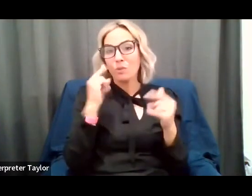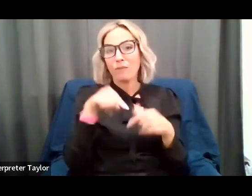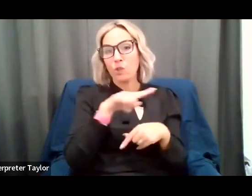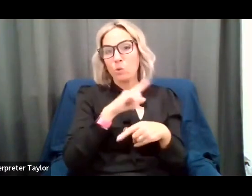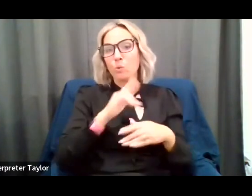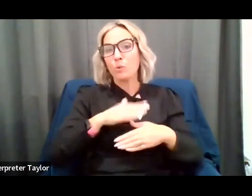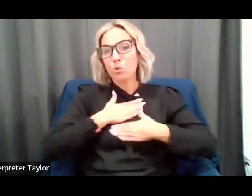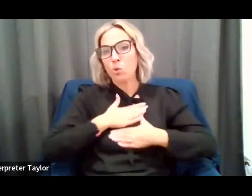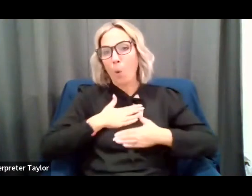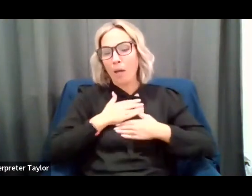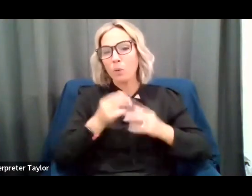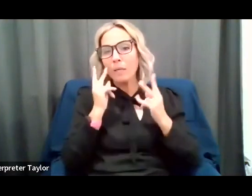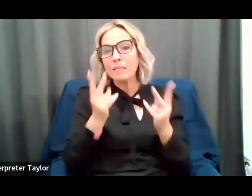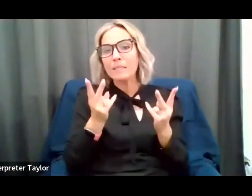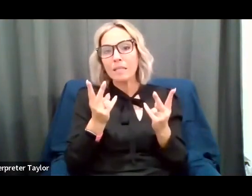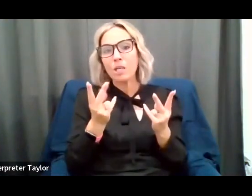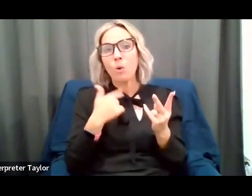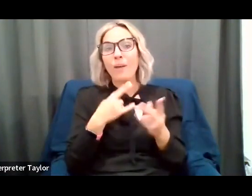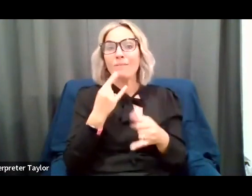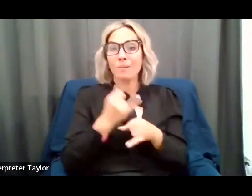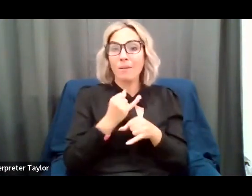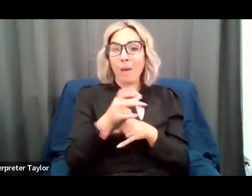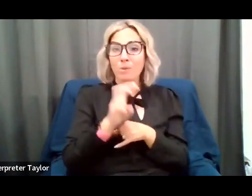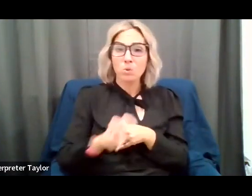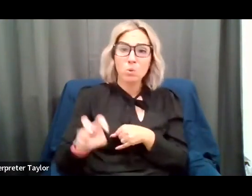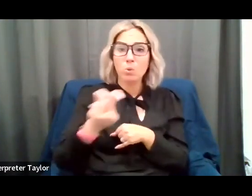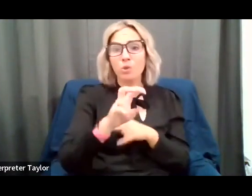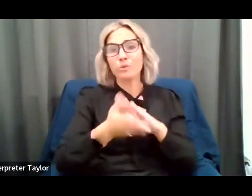And you can see we've got some campus tours running.